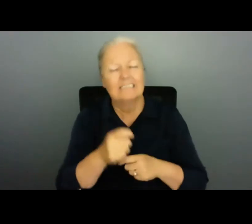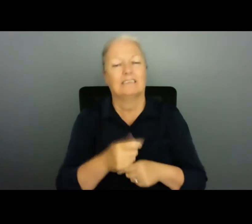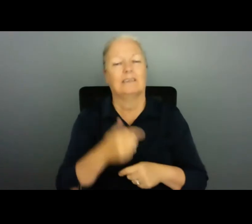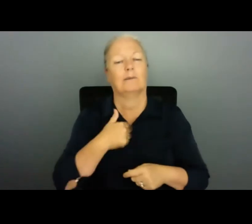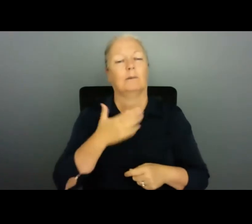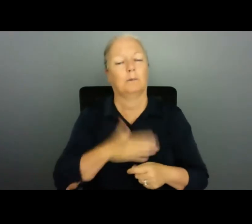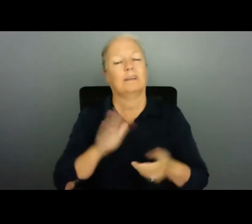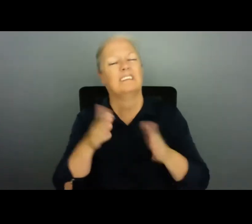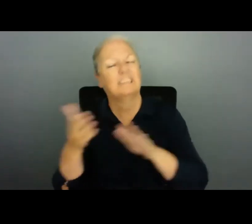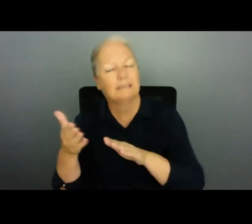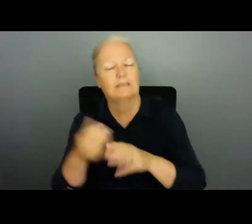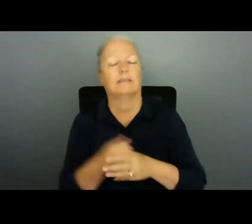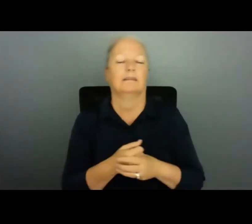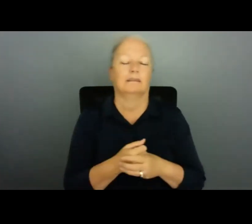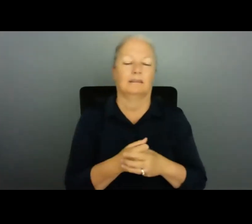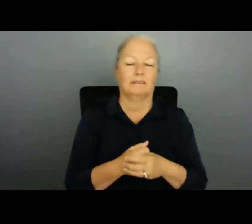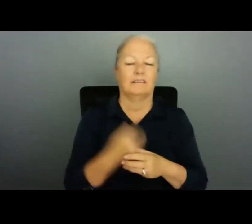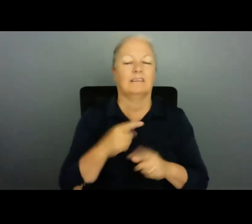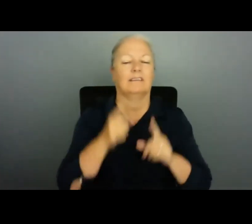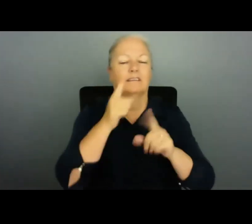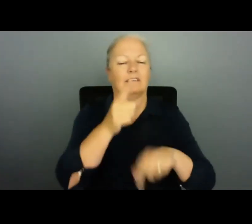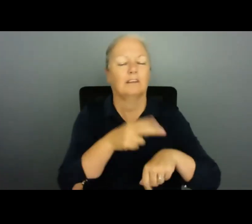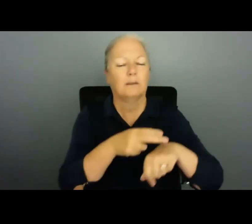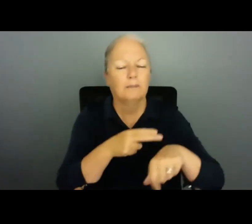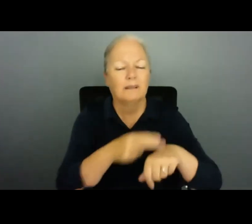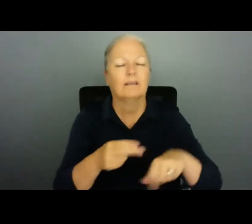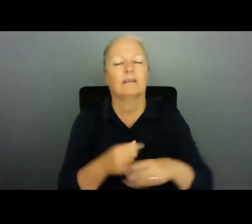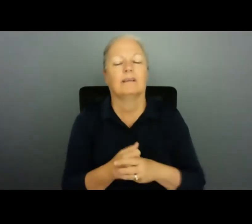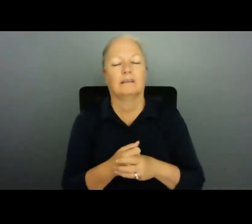electric shocks things got worse when i entered university and i was asked to withdraw in my